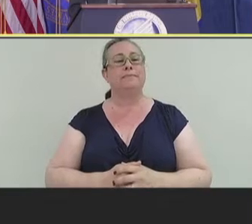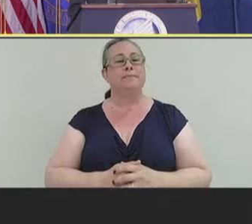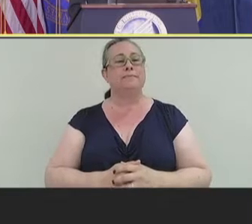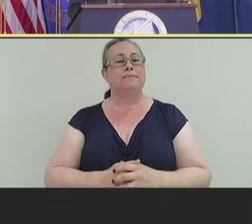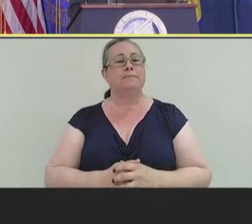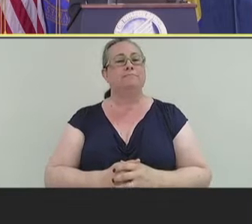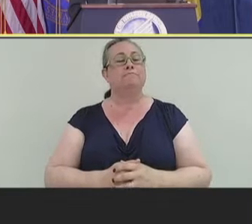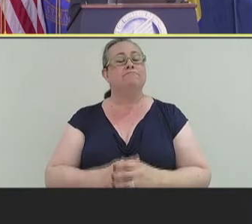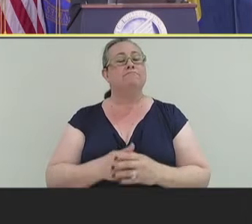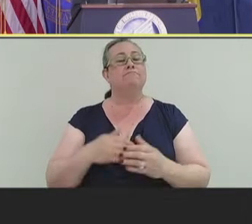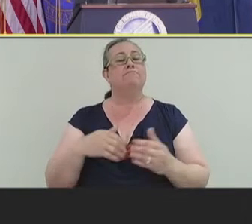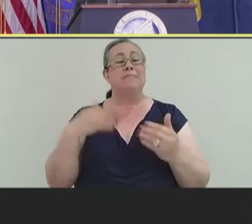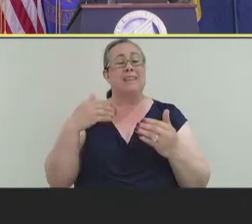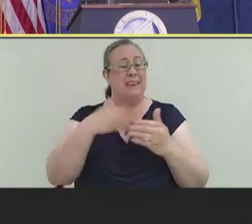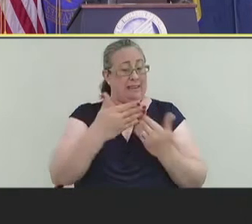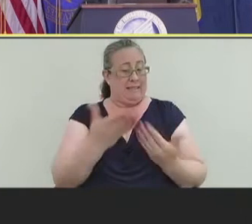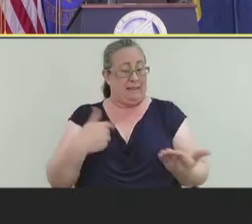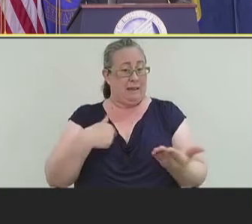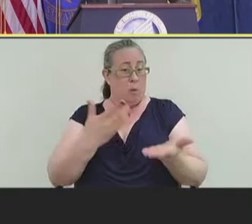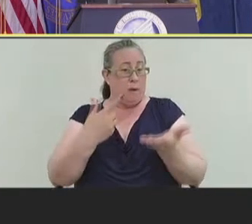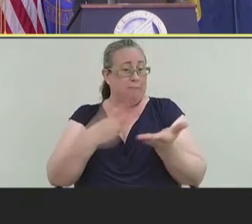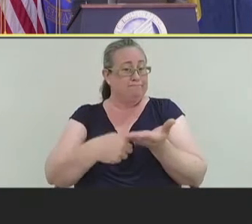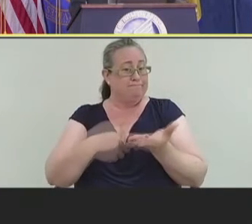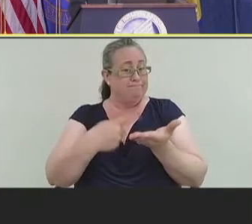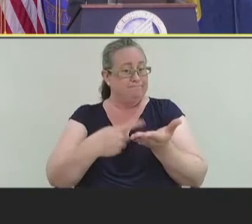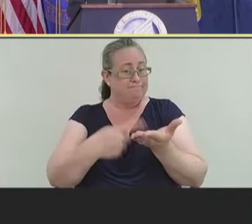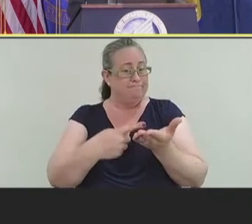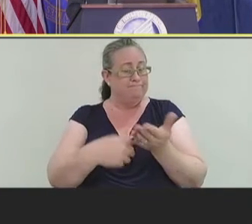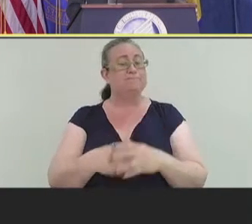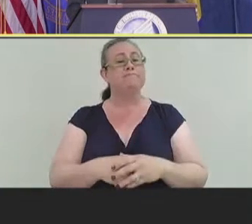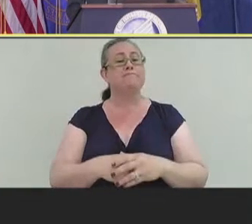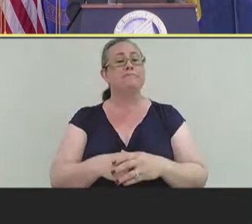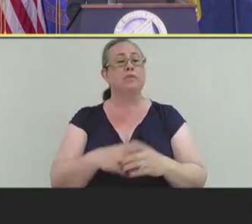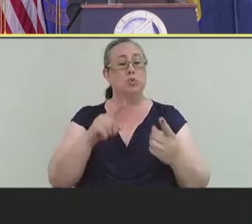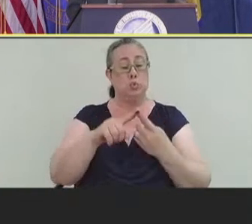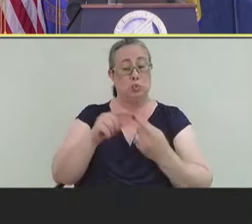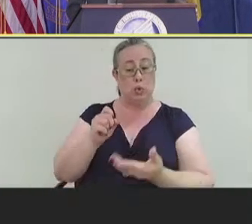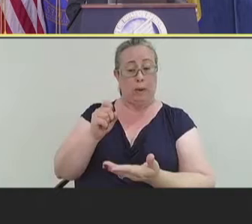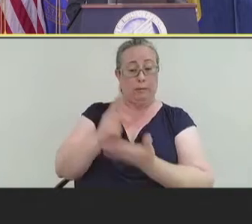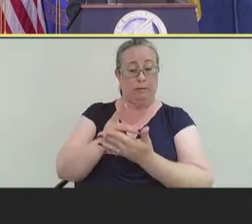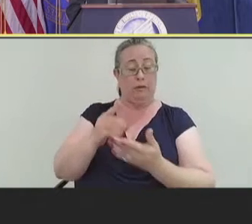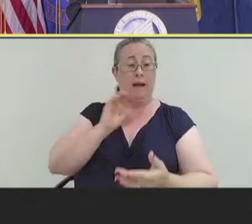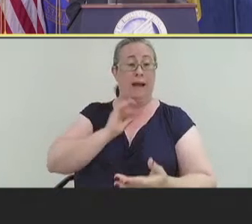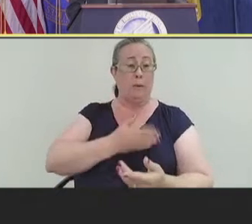Next stage, I would like to proceed to approval of our meeting minutes. NVAC